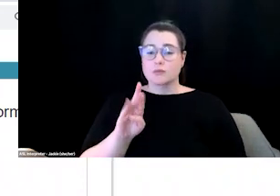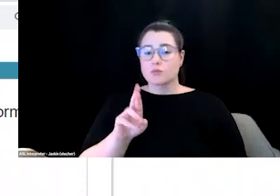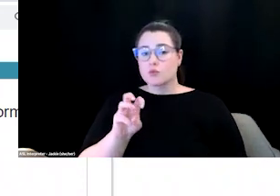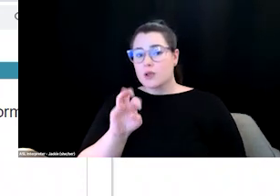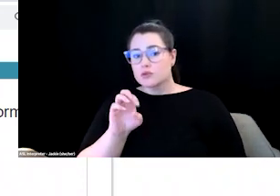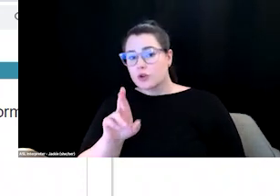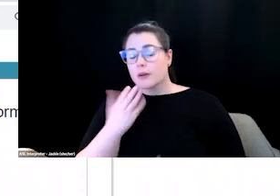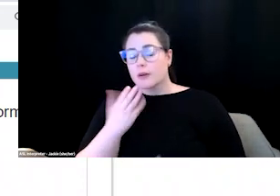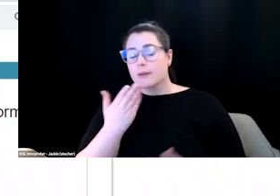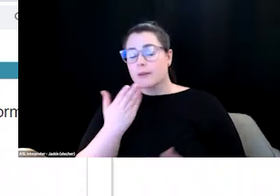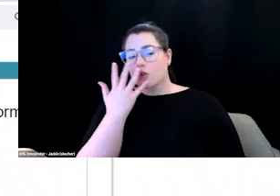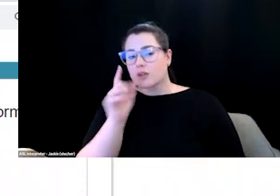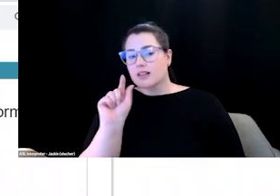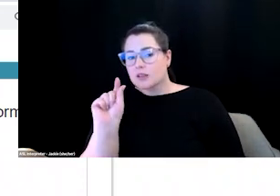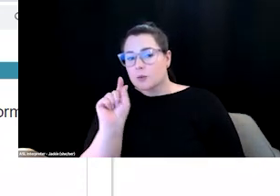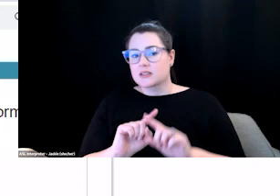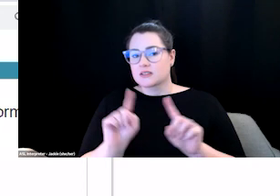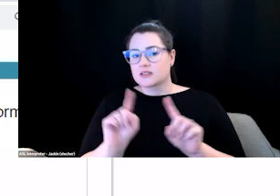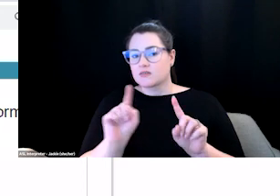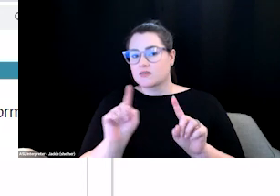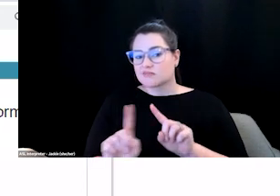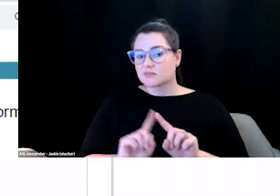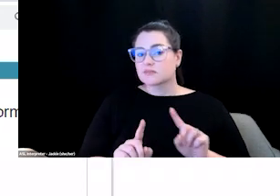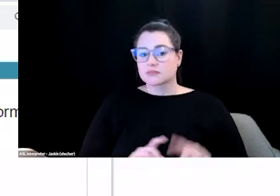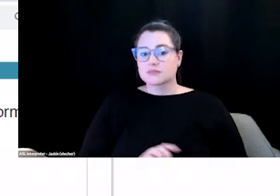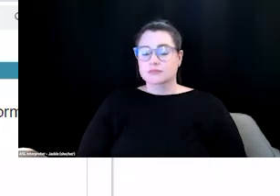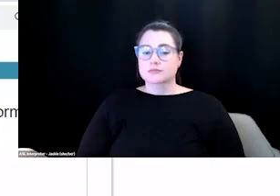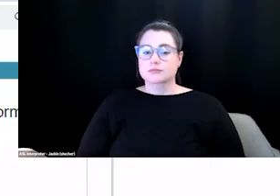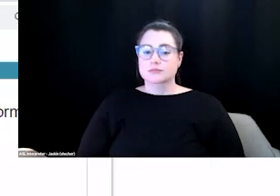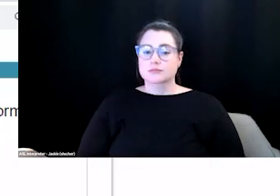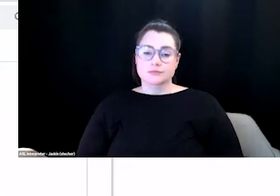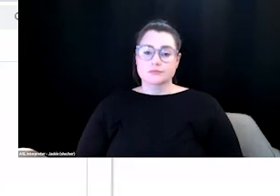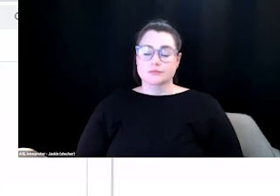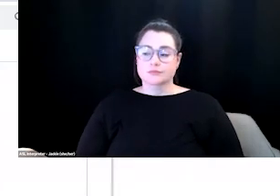So just know that some of these do have different form fields as you check them.